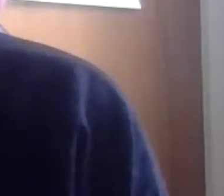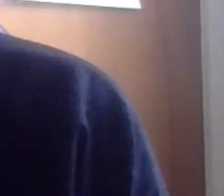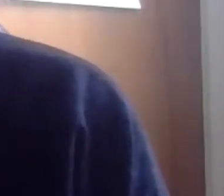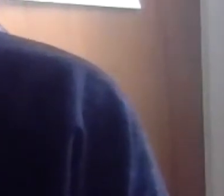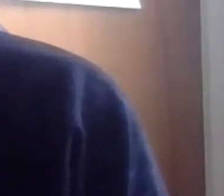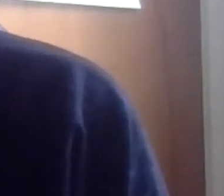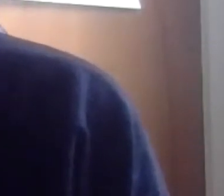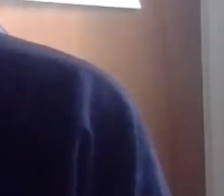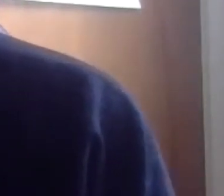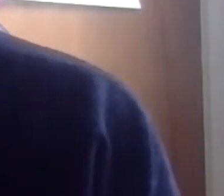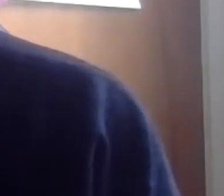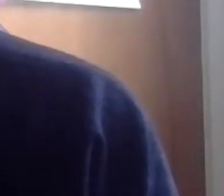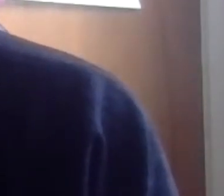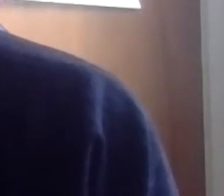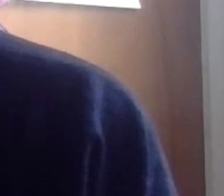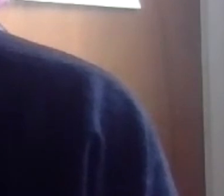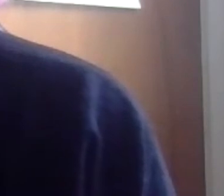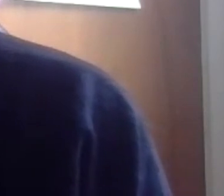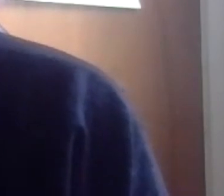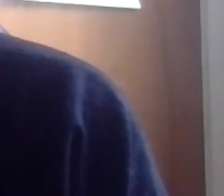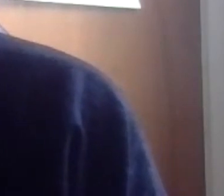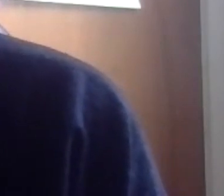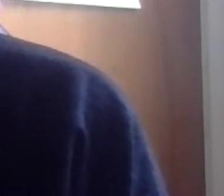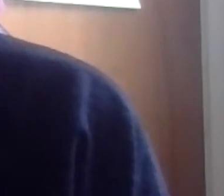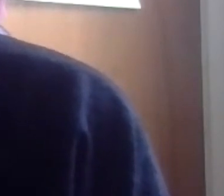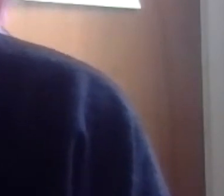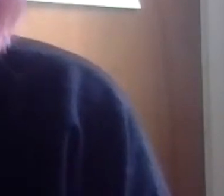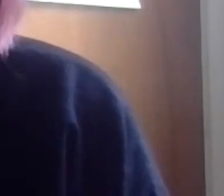you can go to chicagohumanities.org/access.